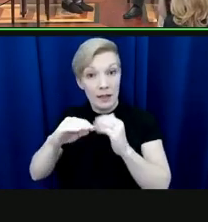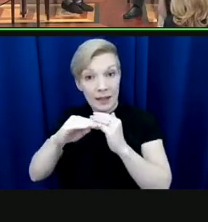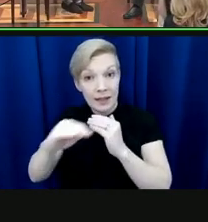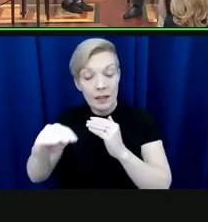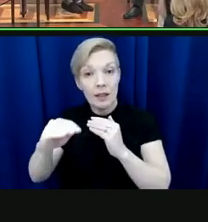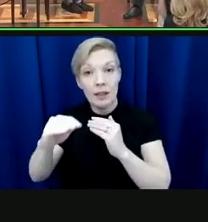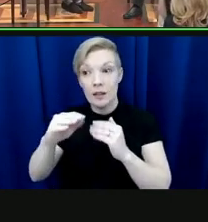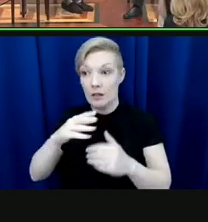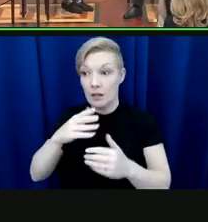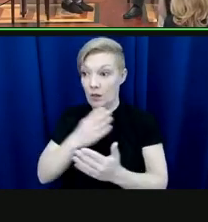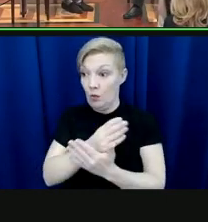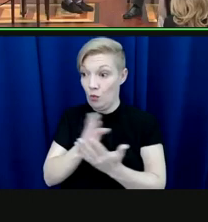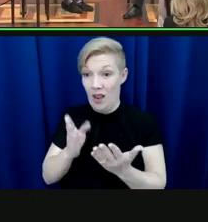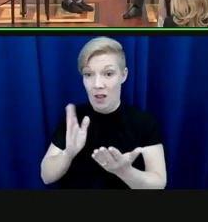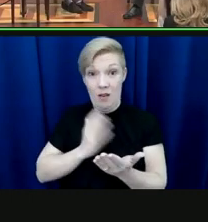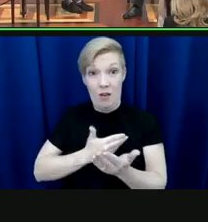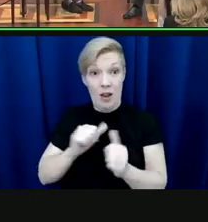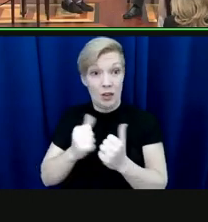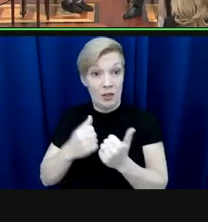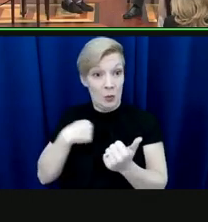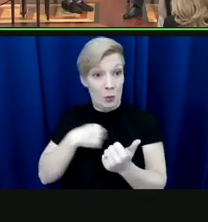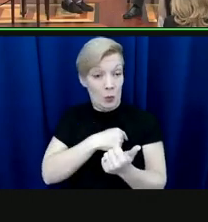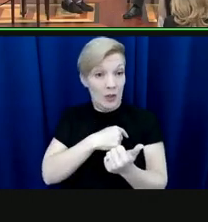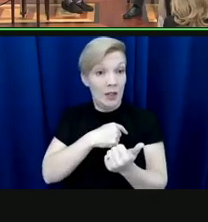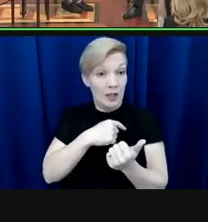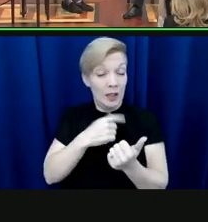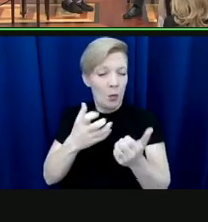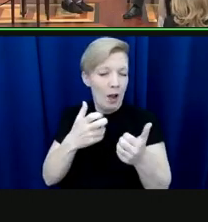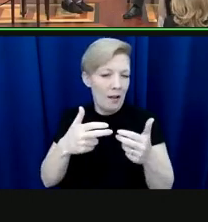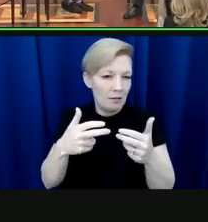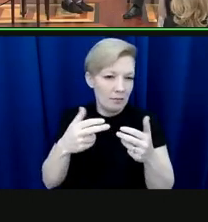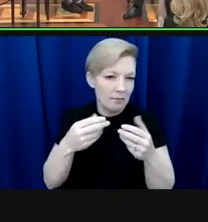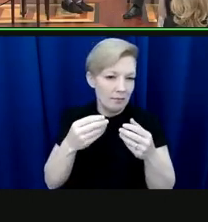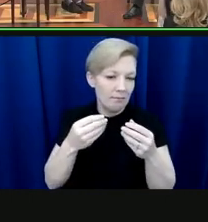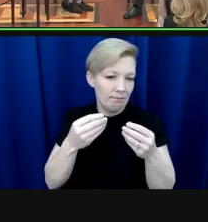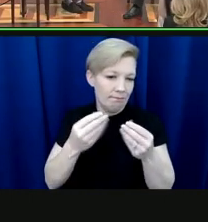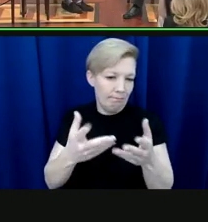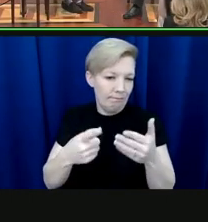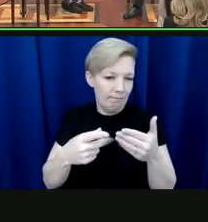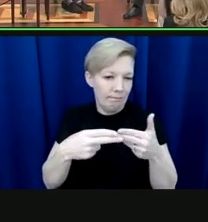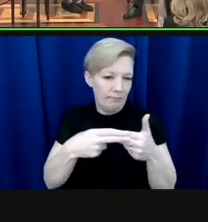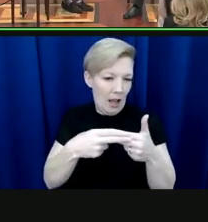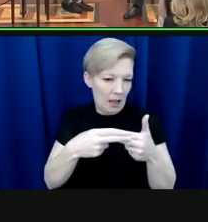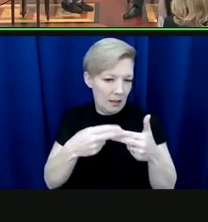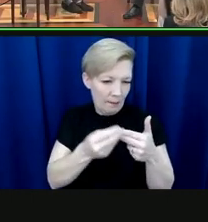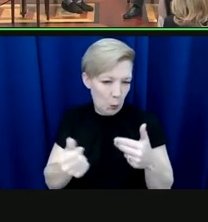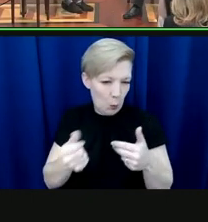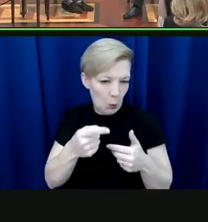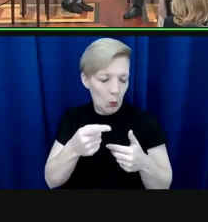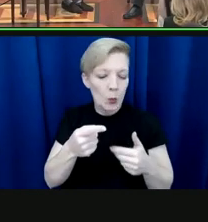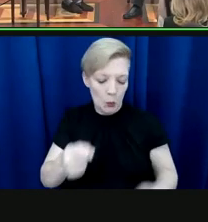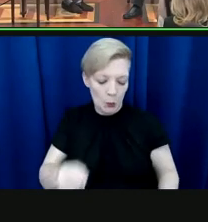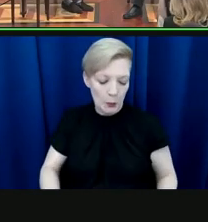We've got a couple of slides that we share as we begin here. If we go to the next slide, I want to say a few words